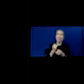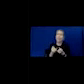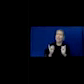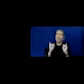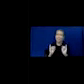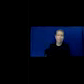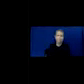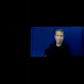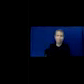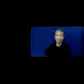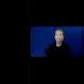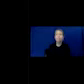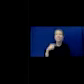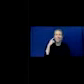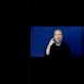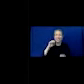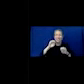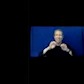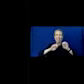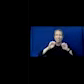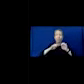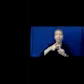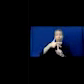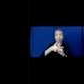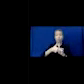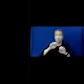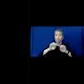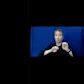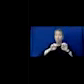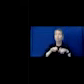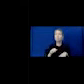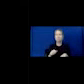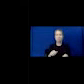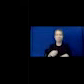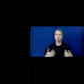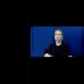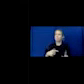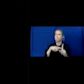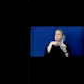His latest evaluation which was a three month evaluation, he had glowing reviews from his